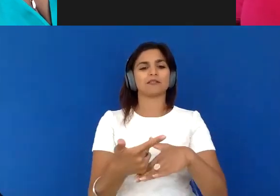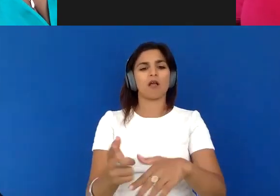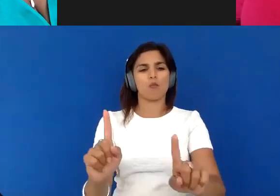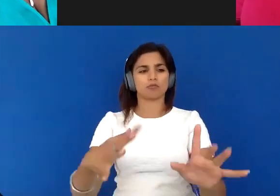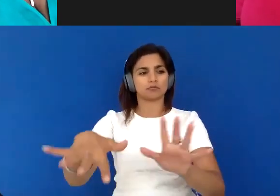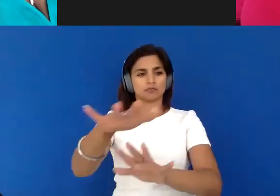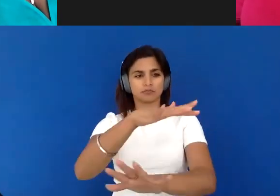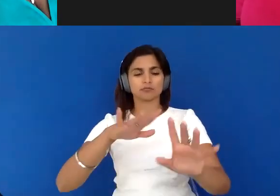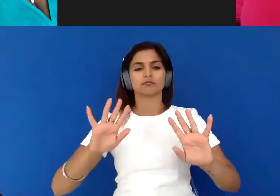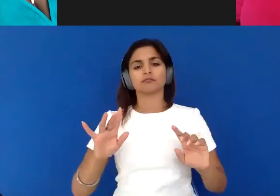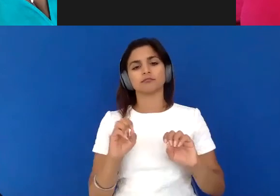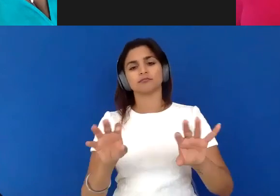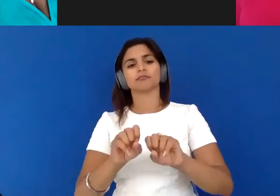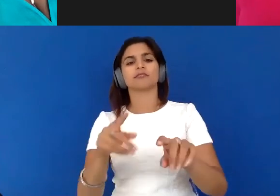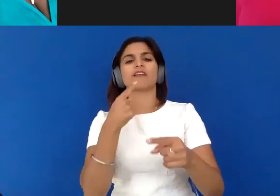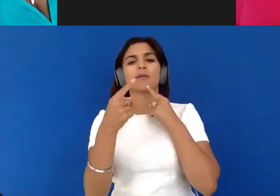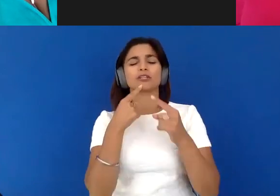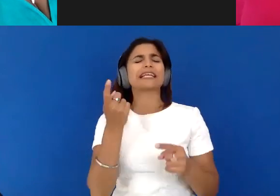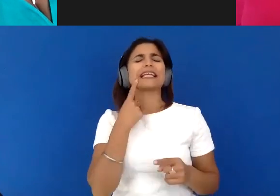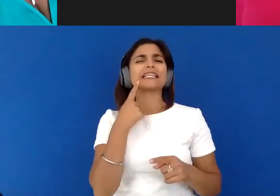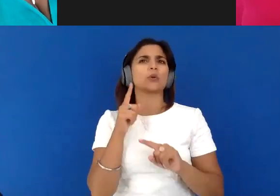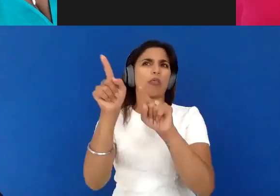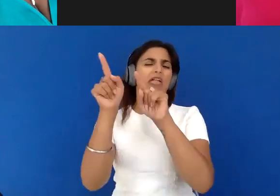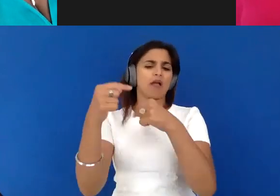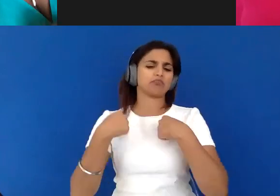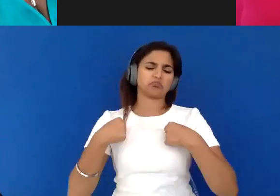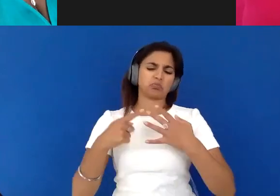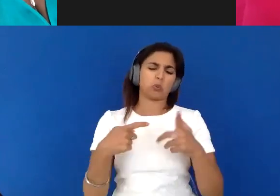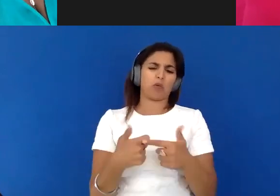point the finger at someone else an example would be the way in which I mean